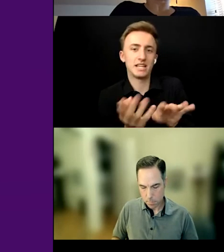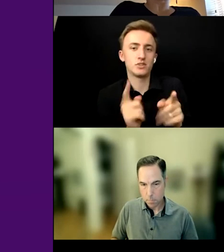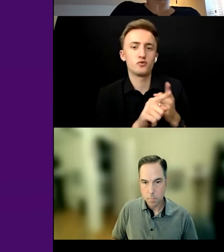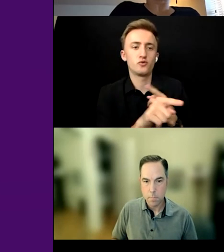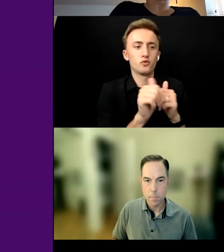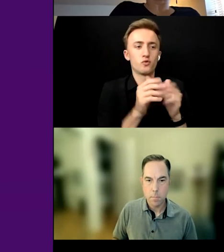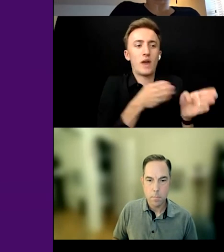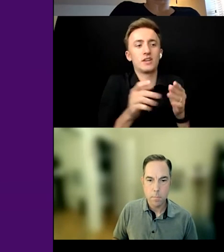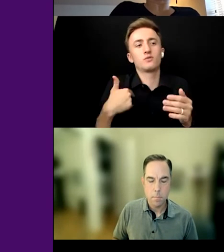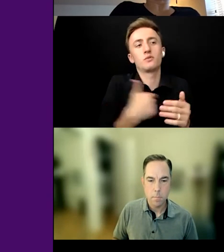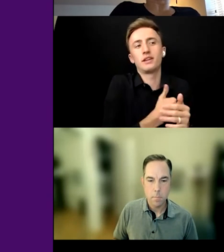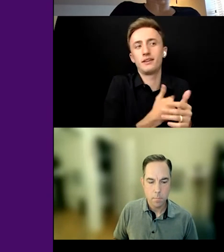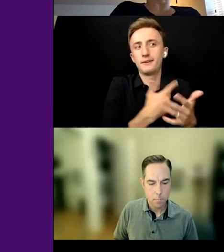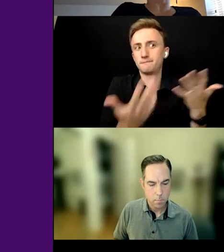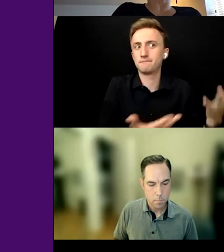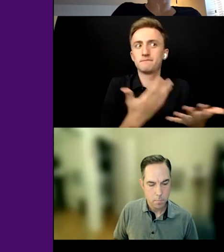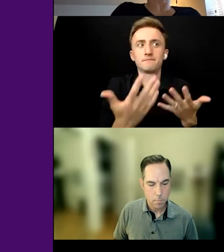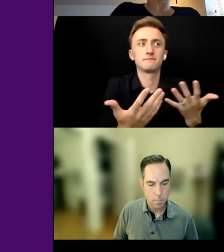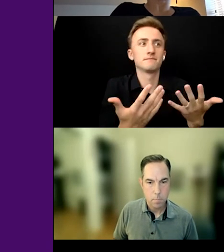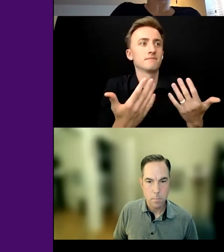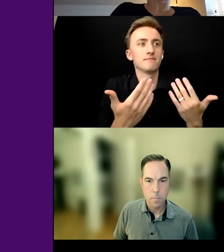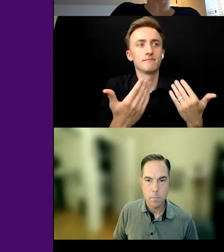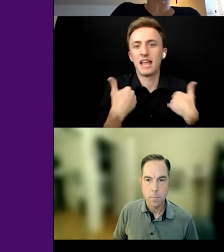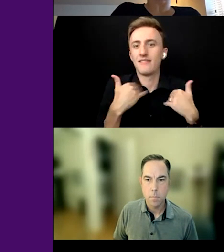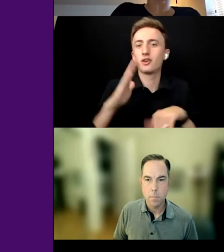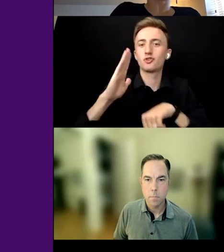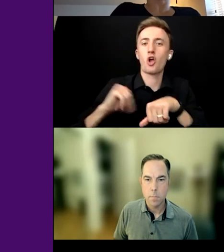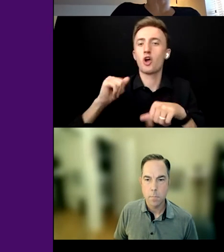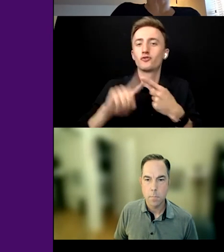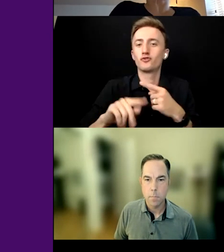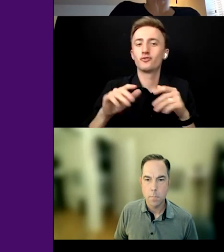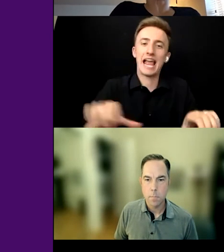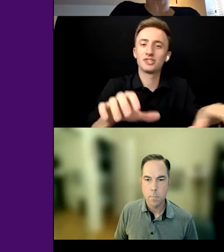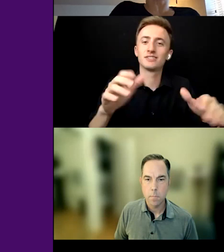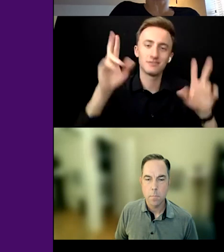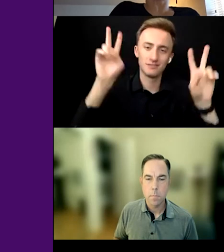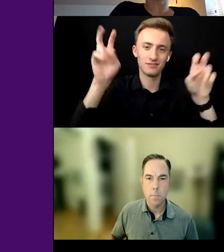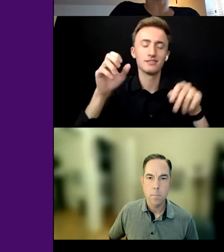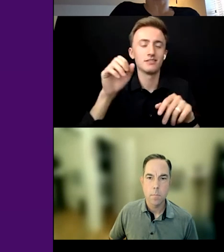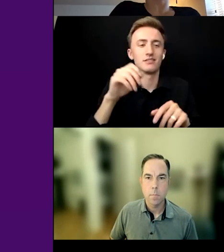like make the prominent call to action in it semantically obvious if that makes sense. But